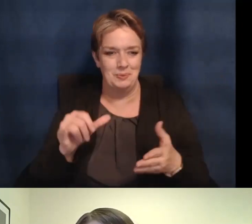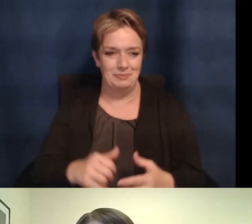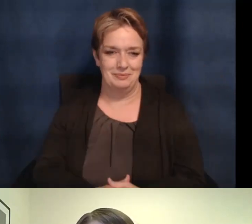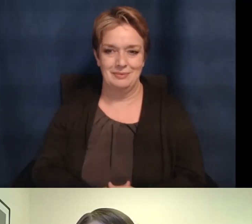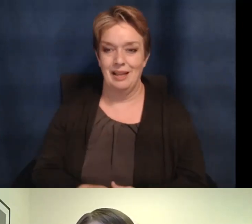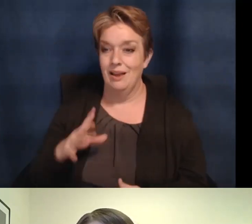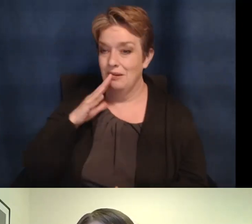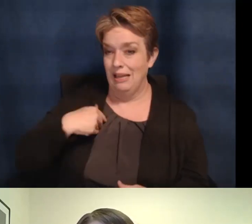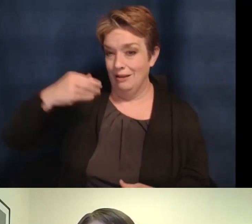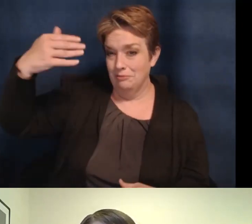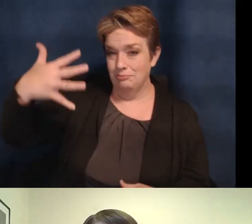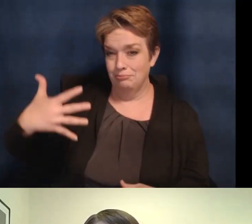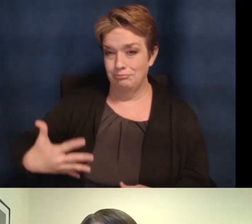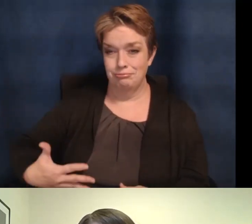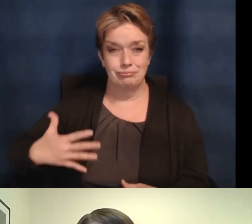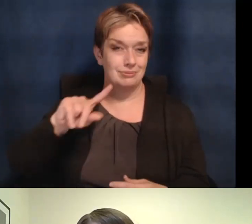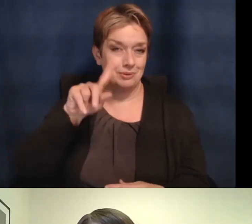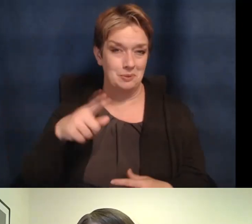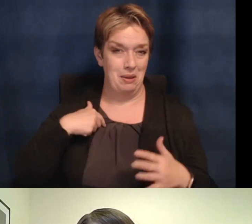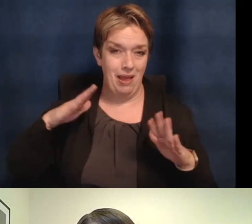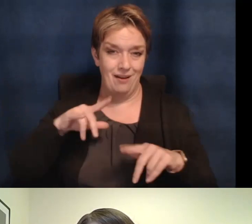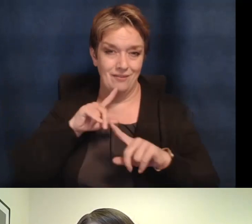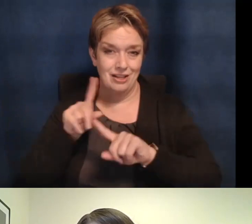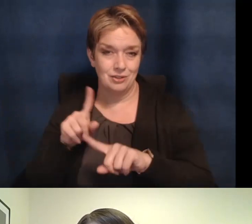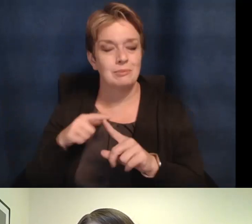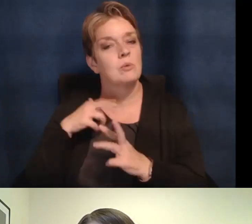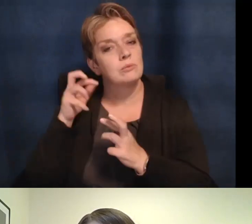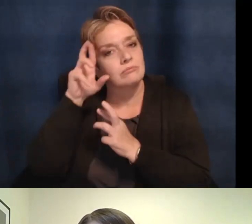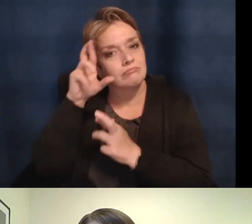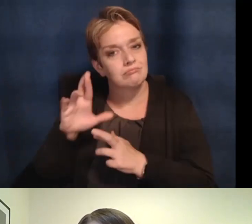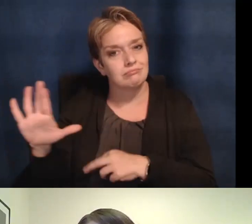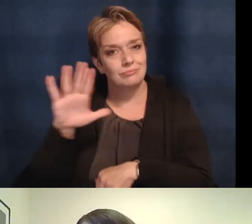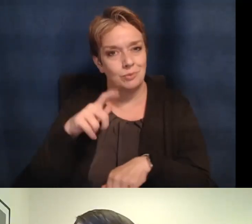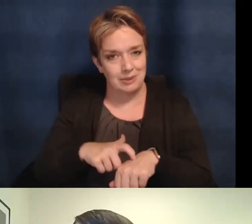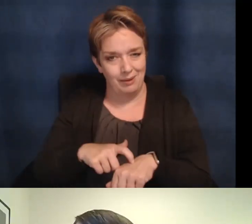There's so many questions that are still left unanswered, but just to be respectful of everyone's time, we do need to wrap up.